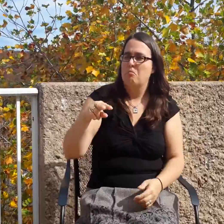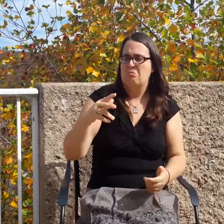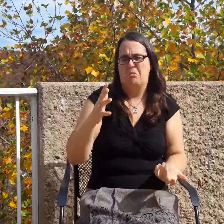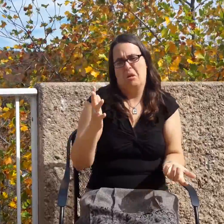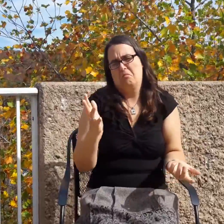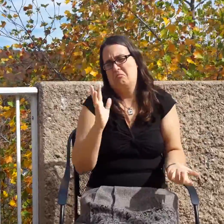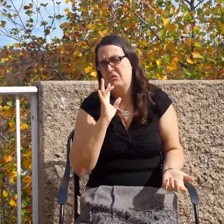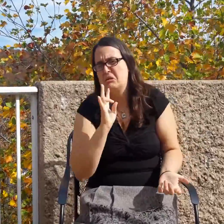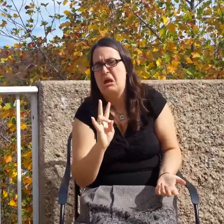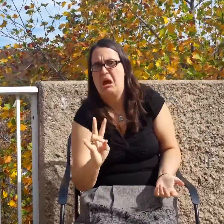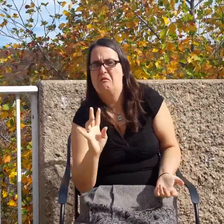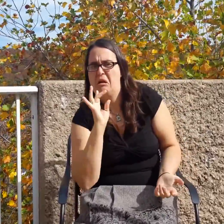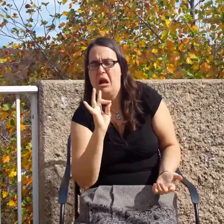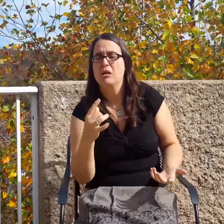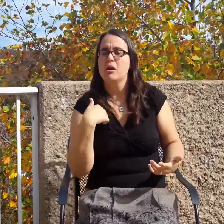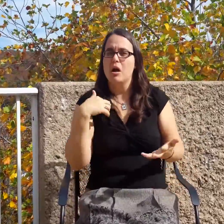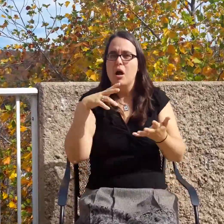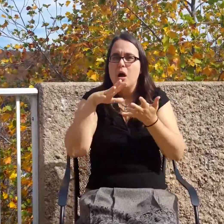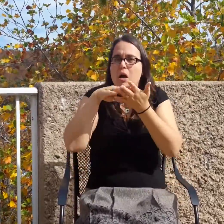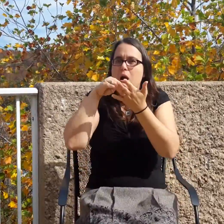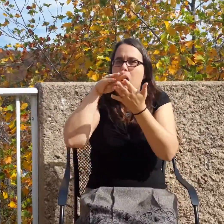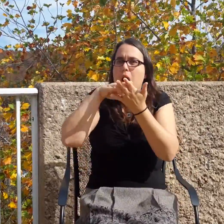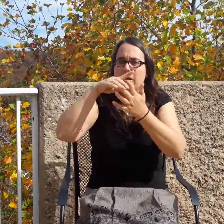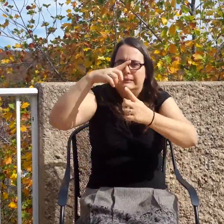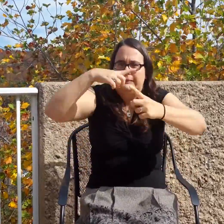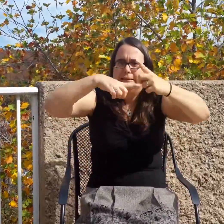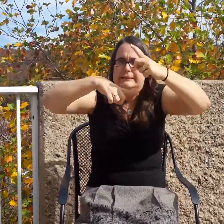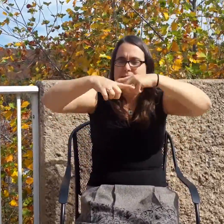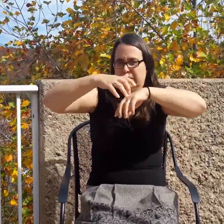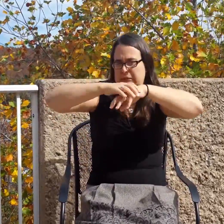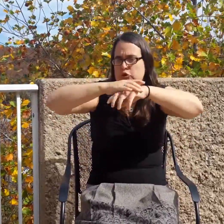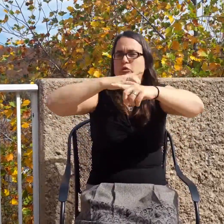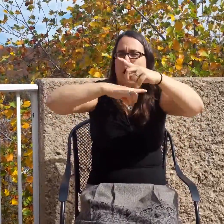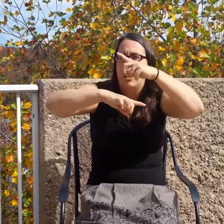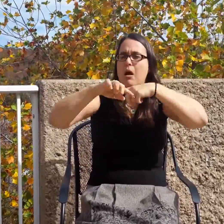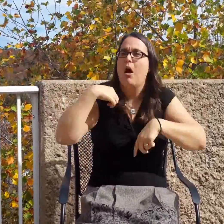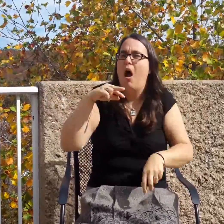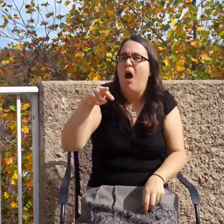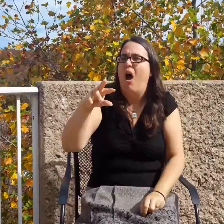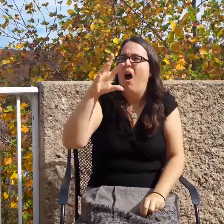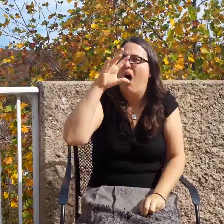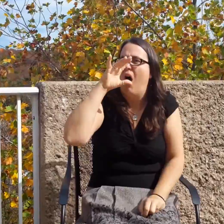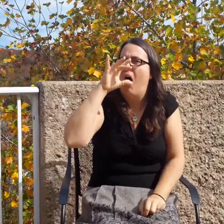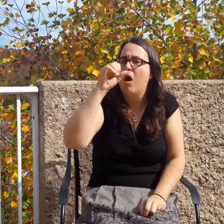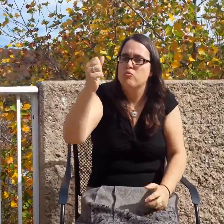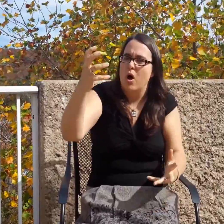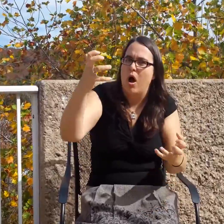I was about seven or eight at the time. And I learned English sign language, one sign at a time.